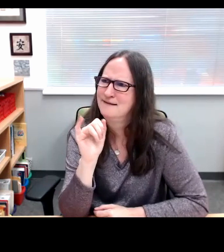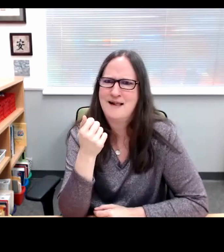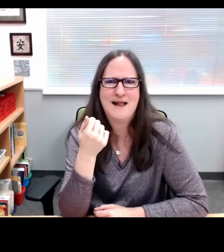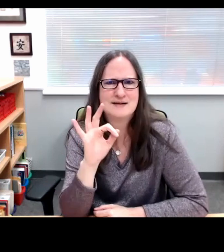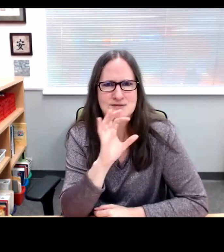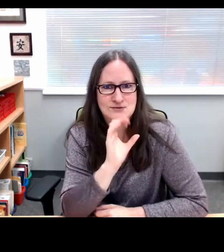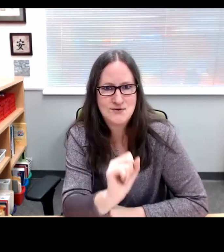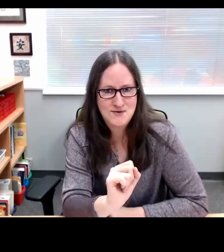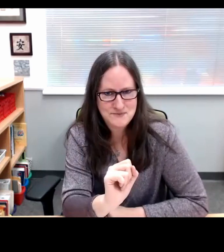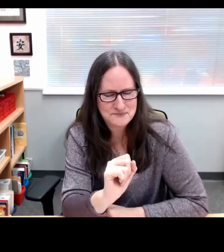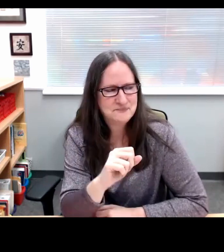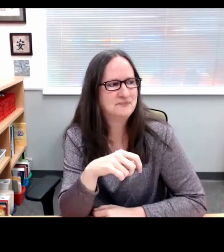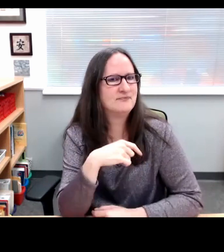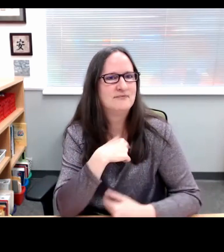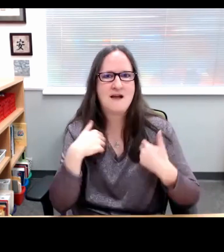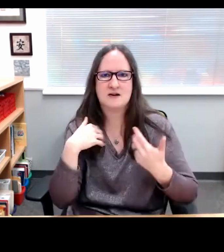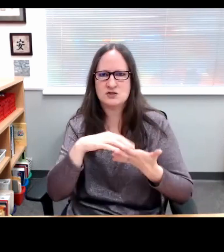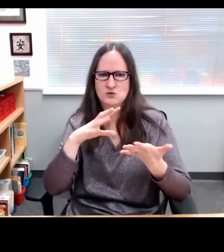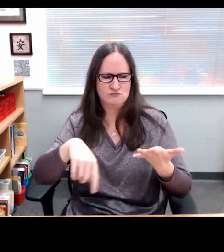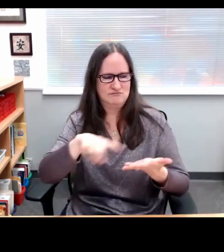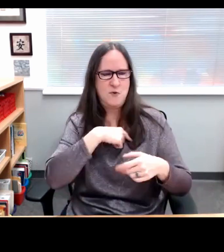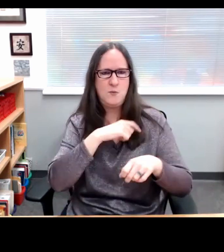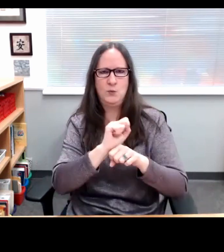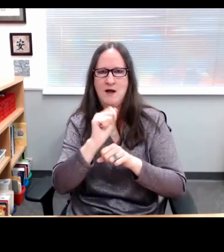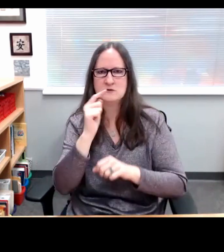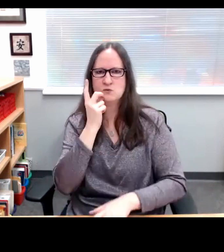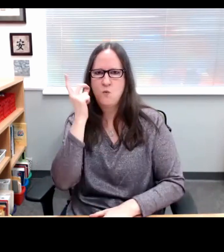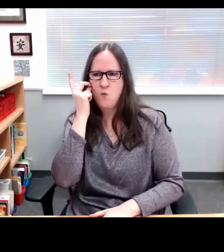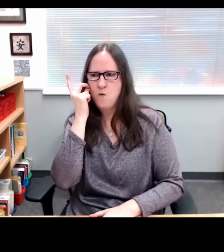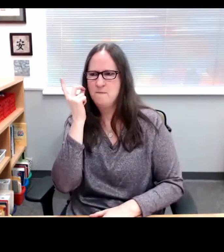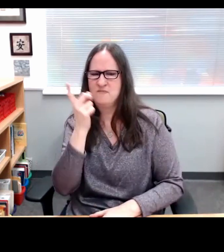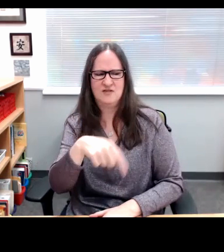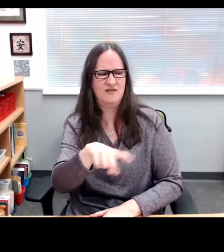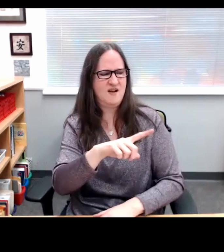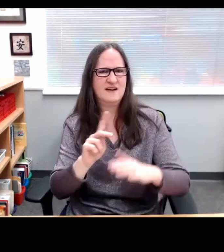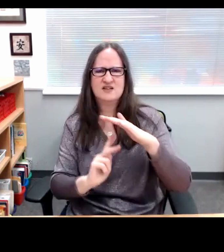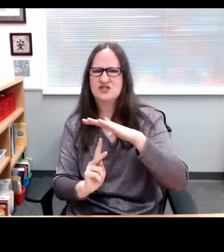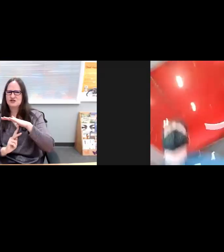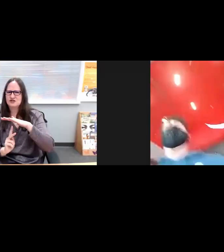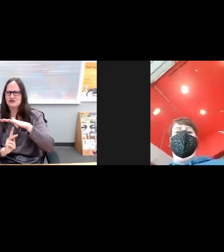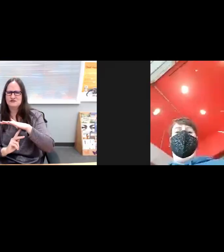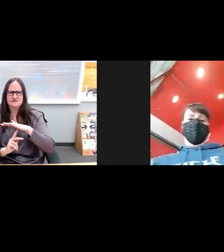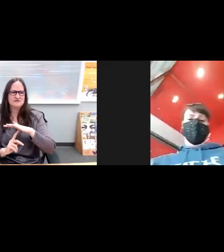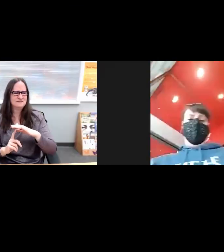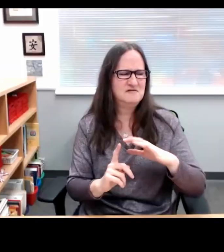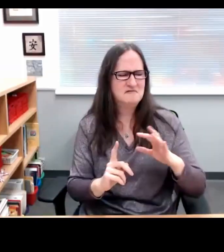I was like, ooh, maybe 19 years old. And I had students who I was working with at the dorm,